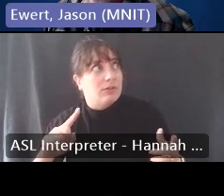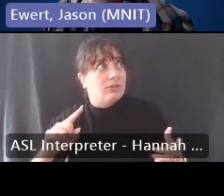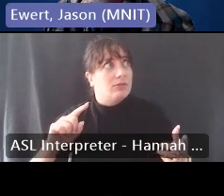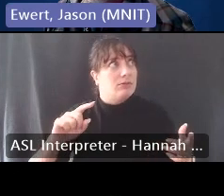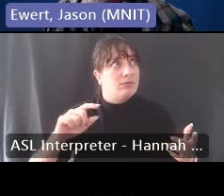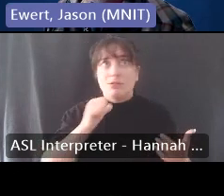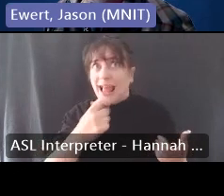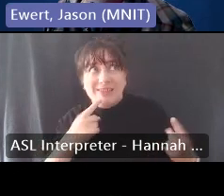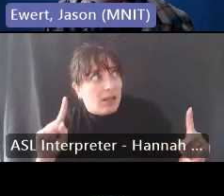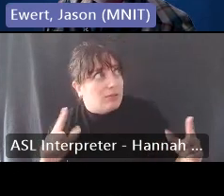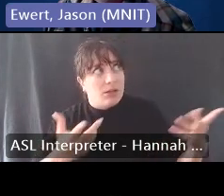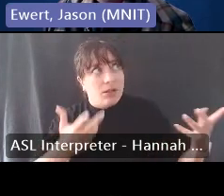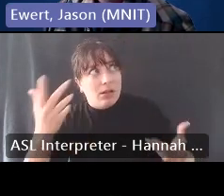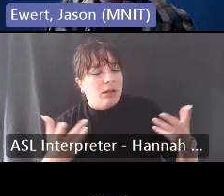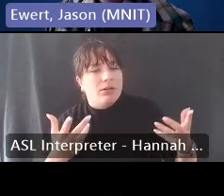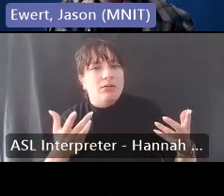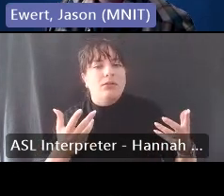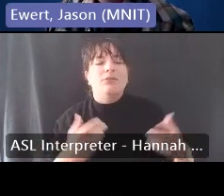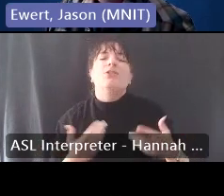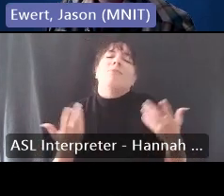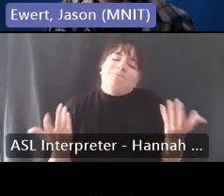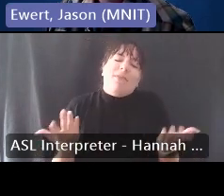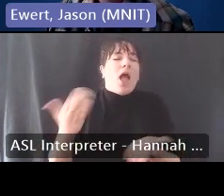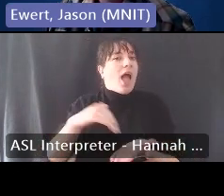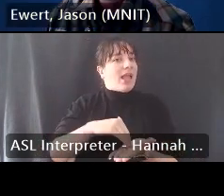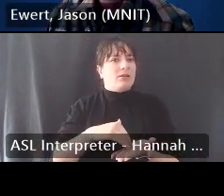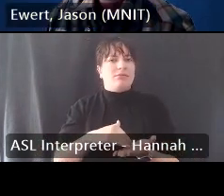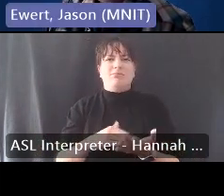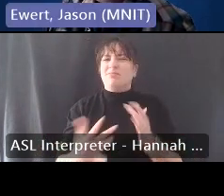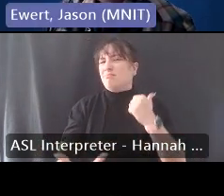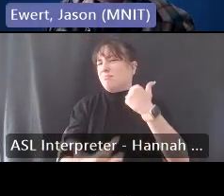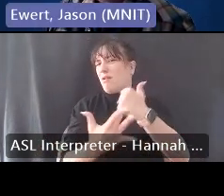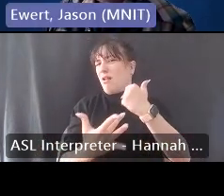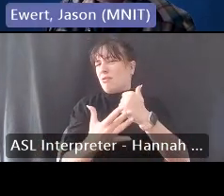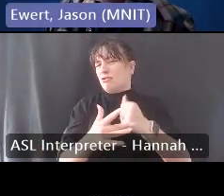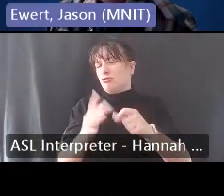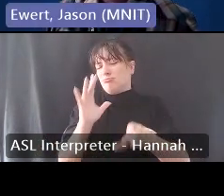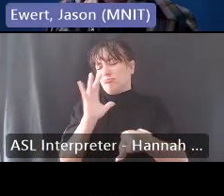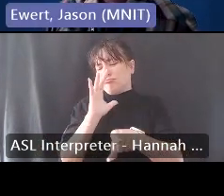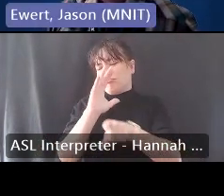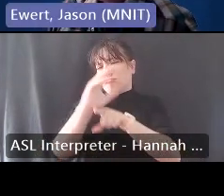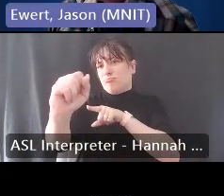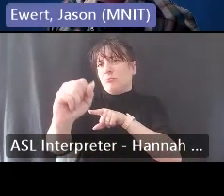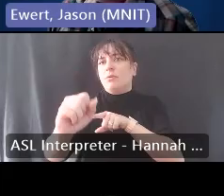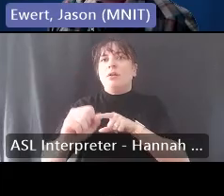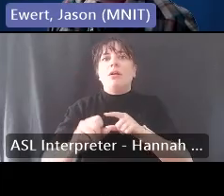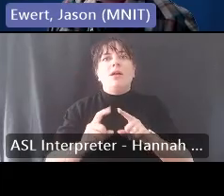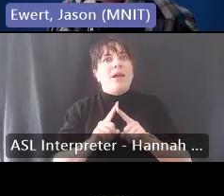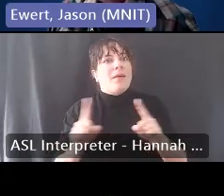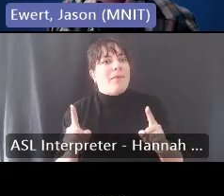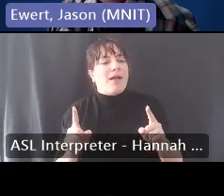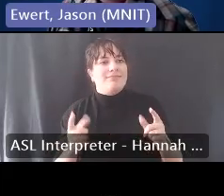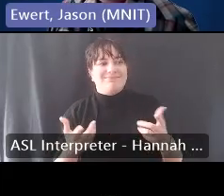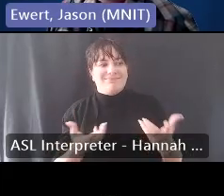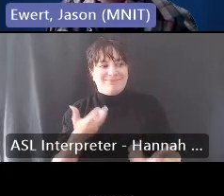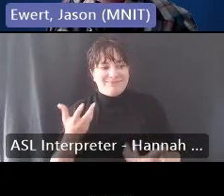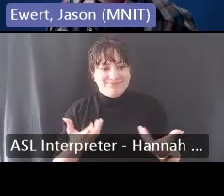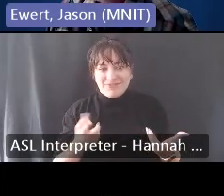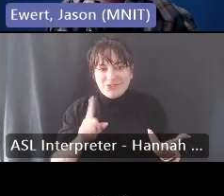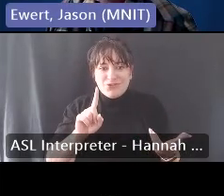A lot of low hanging fruit to write something you'd want to hear for an alt description, set